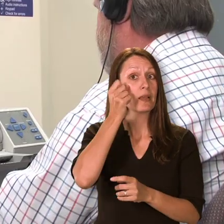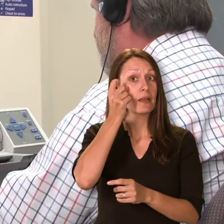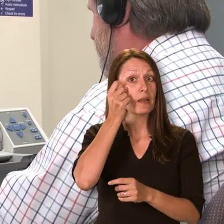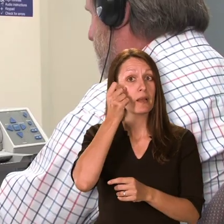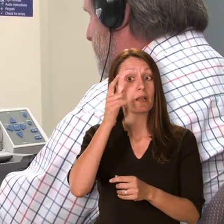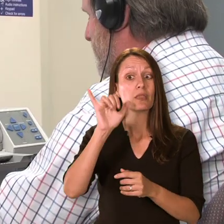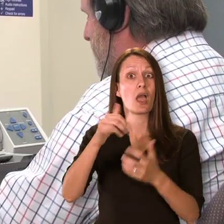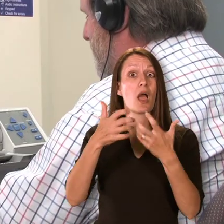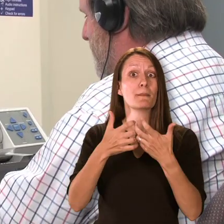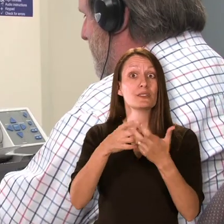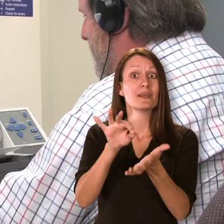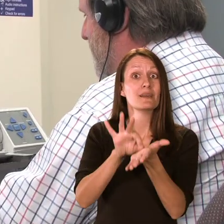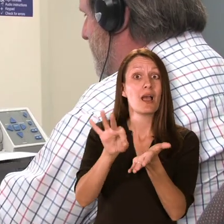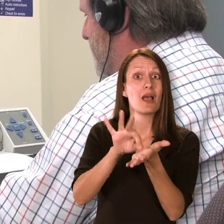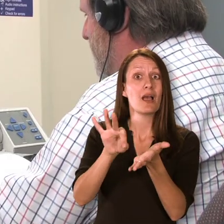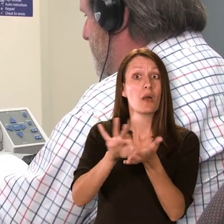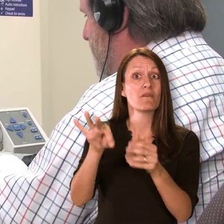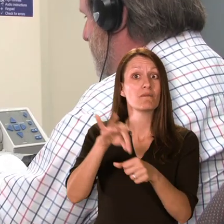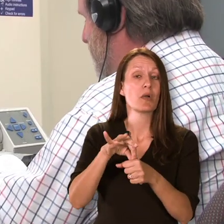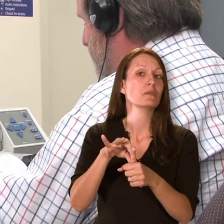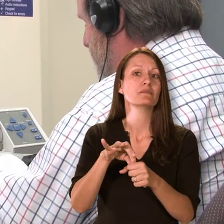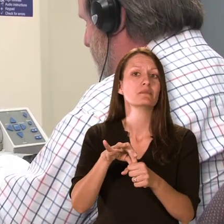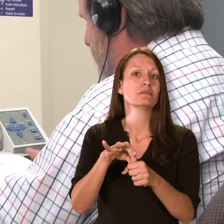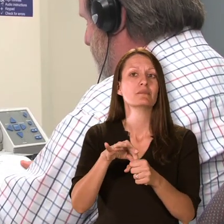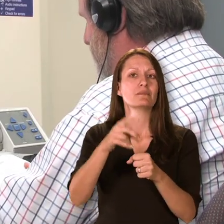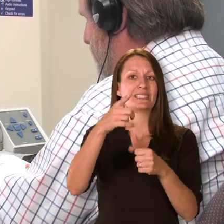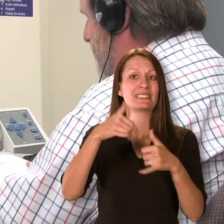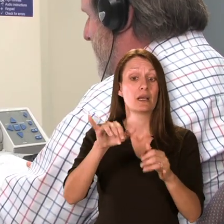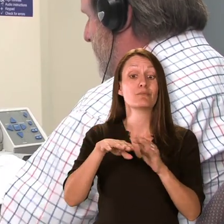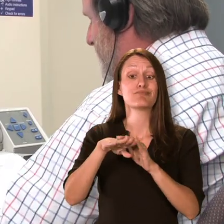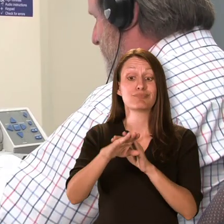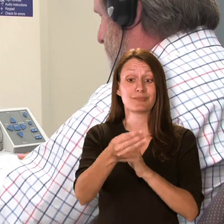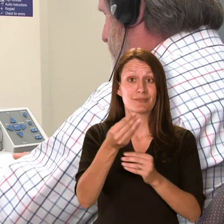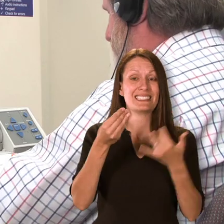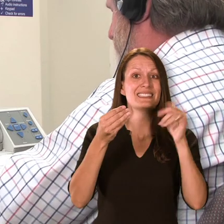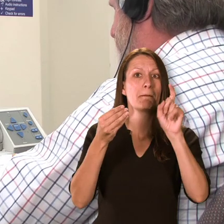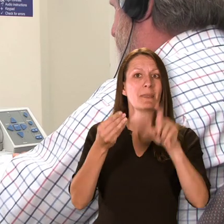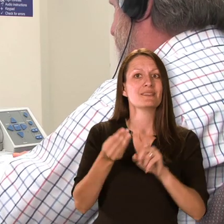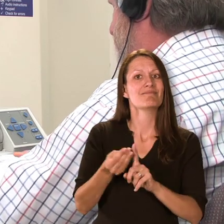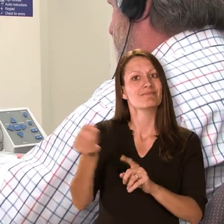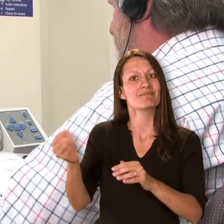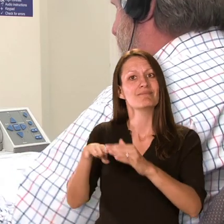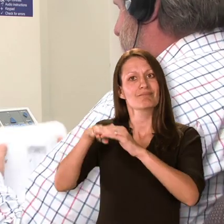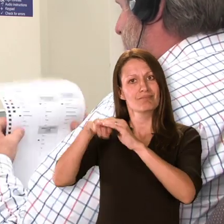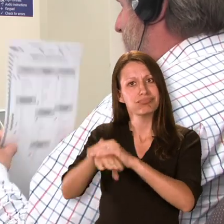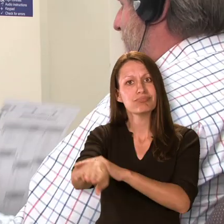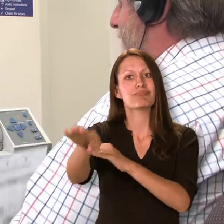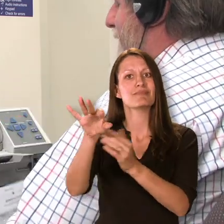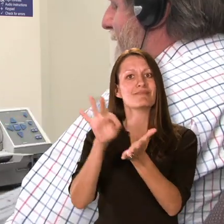However, the AutoMark does not count votes. If you use the AutoMark device,